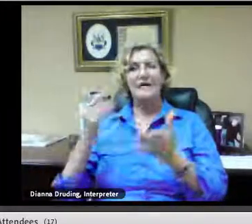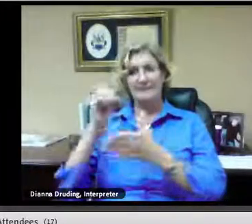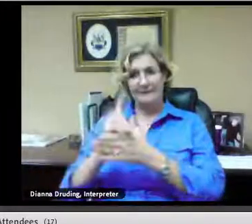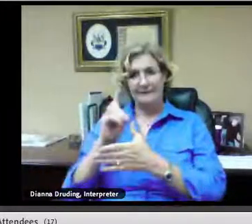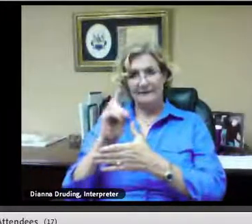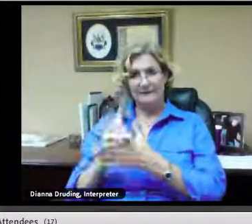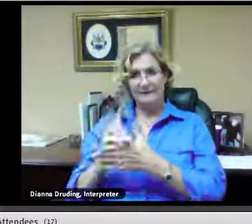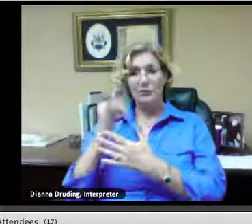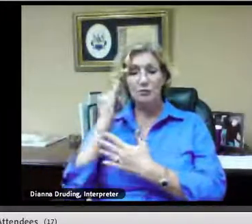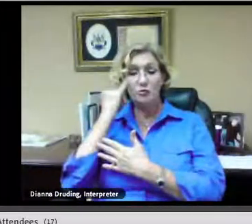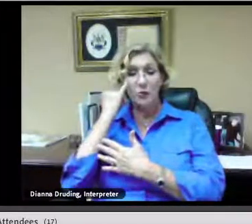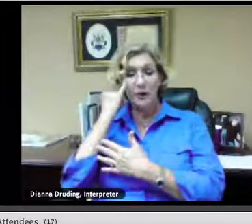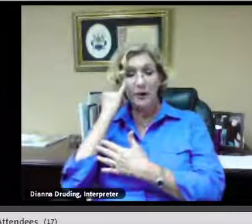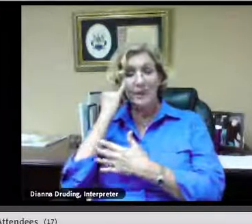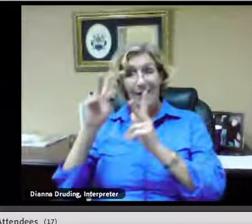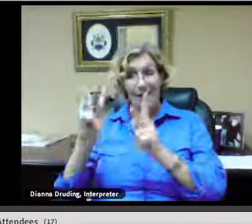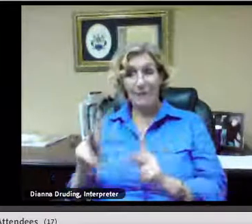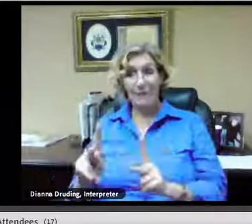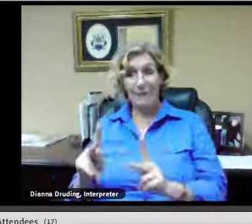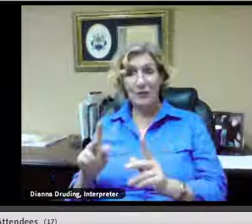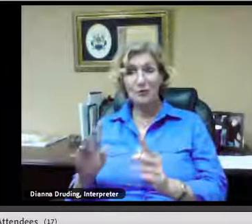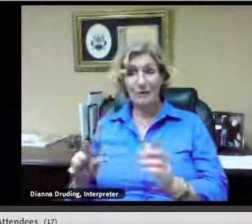if they are being regarding as having such an impairment.